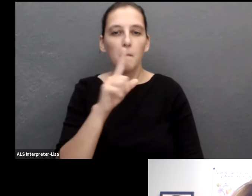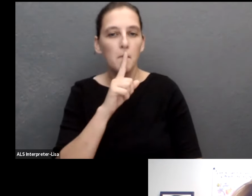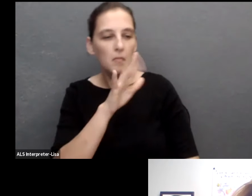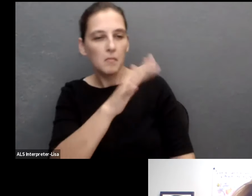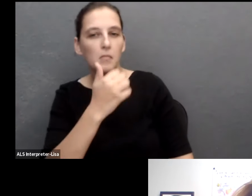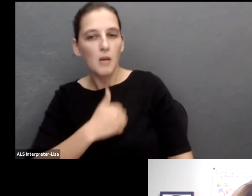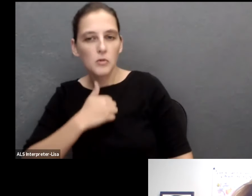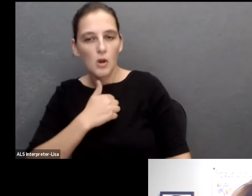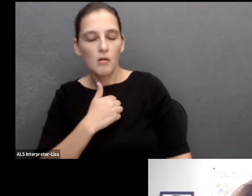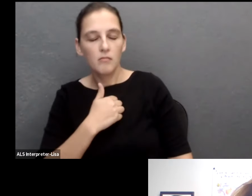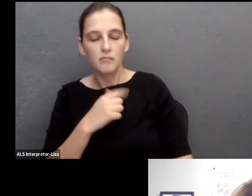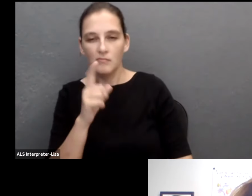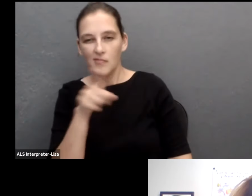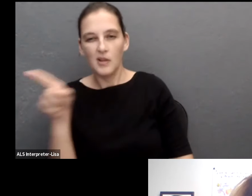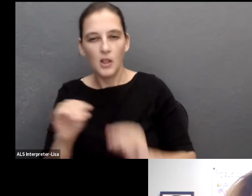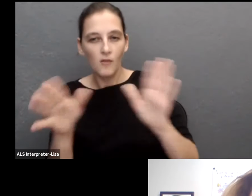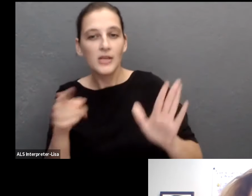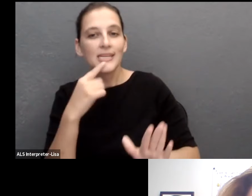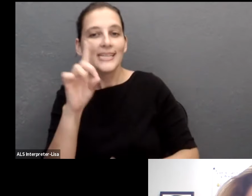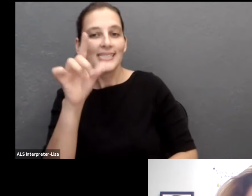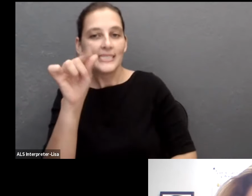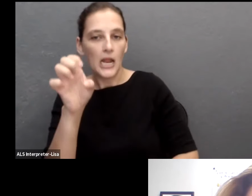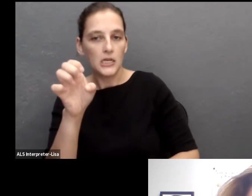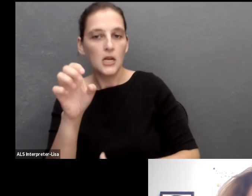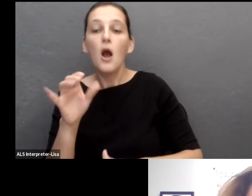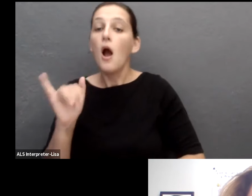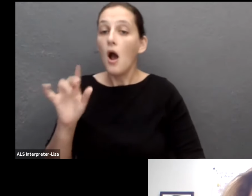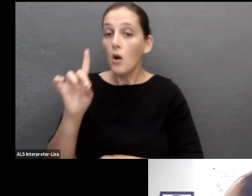range sorry about that. Dr. Weaver: Oh, the date range for breakthrough case,